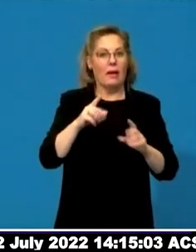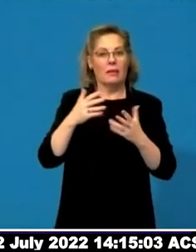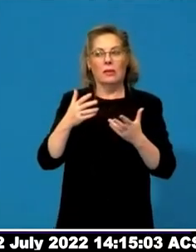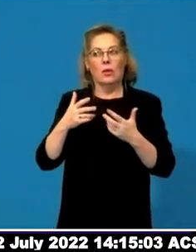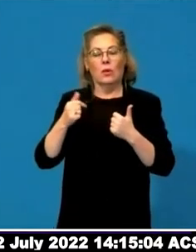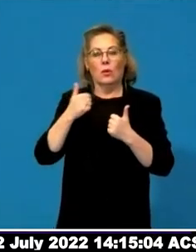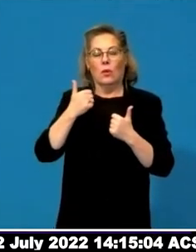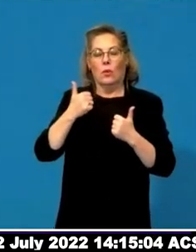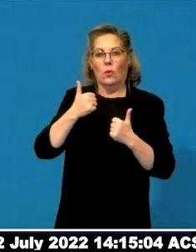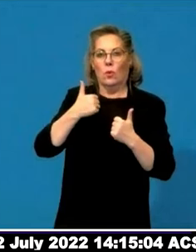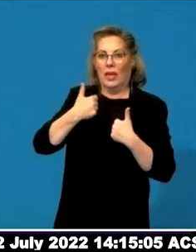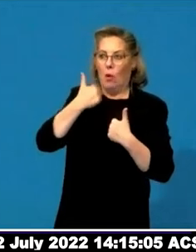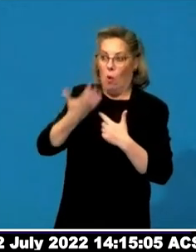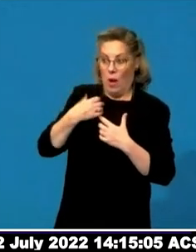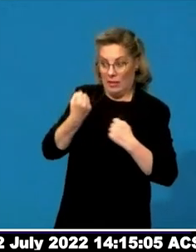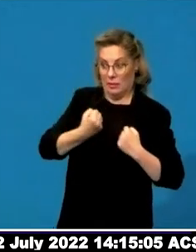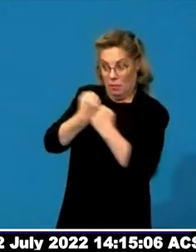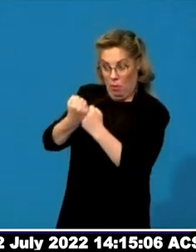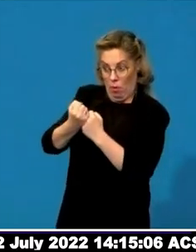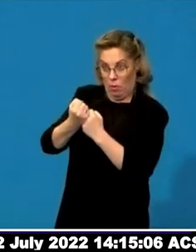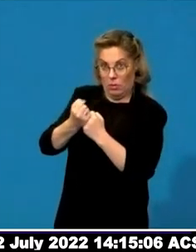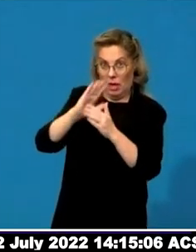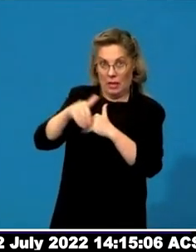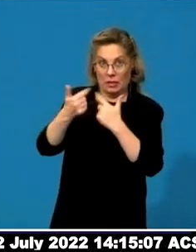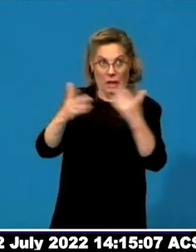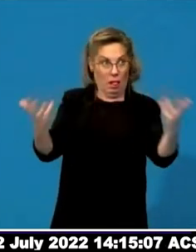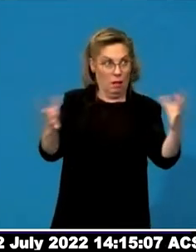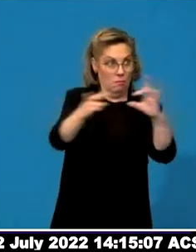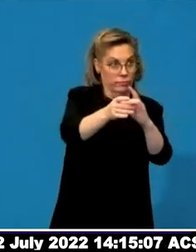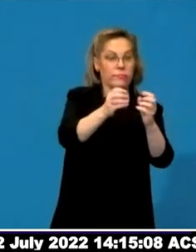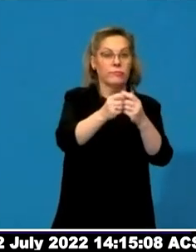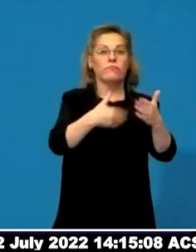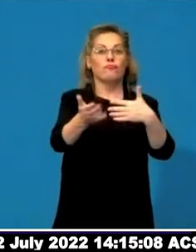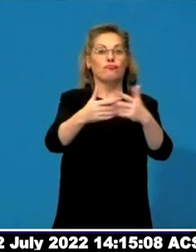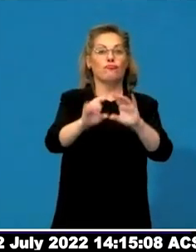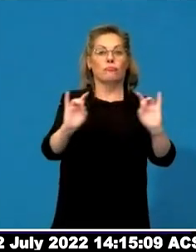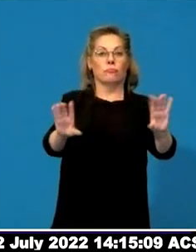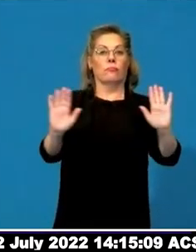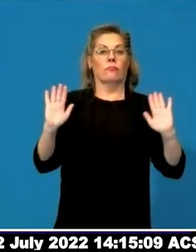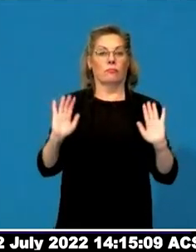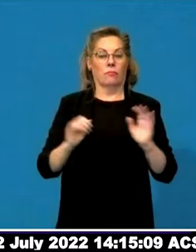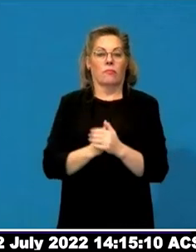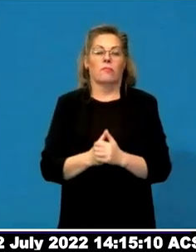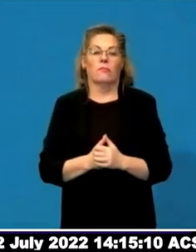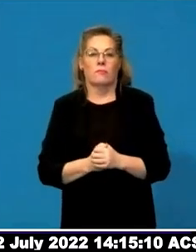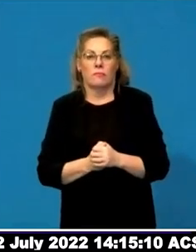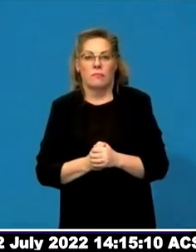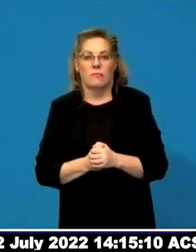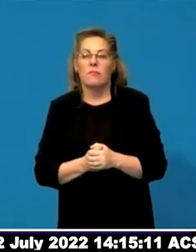And within the Lands that you're dealing with, what are the organisations you can refer people